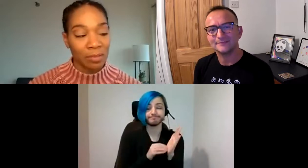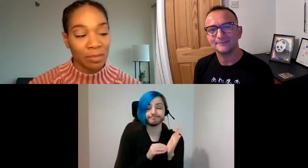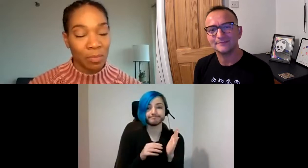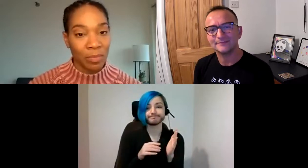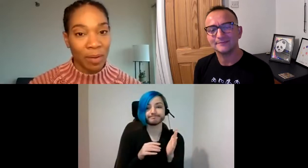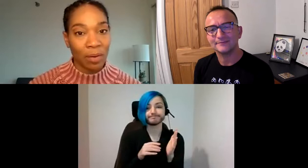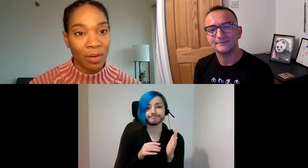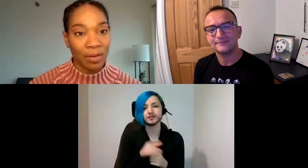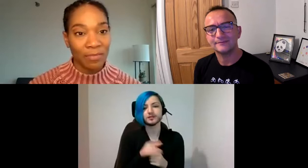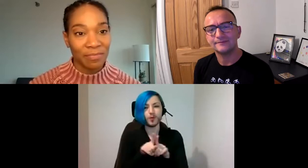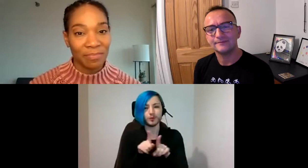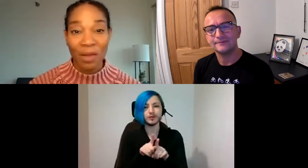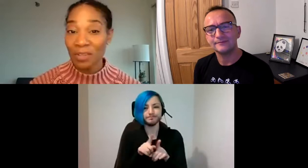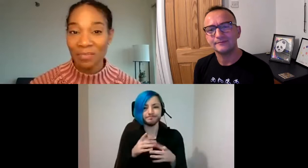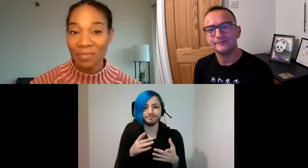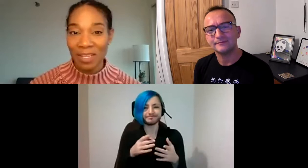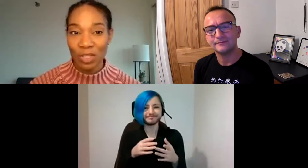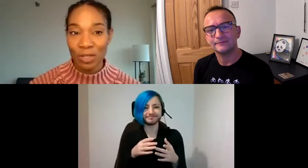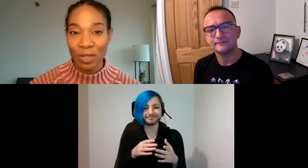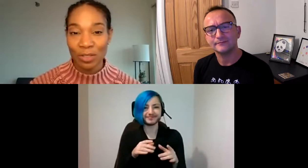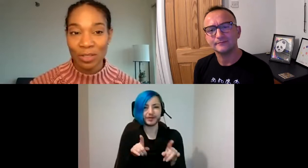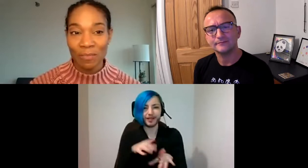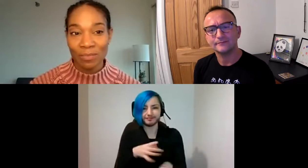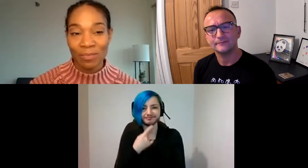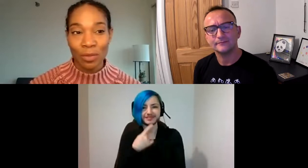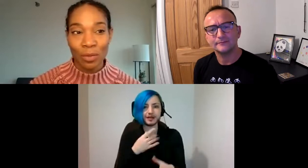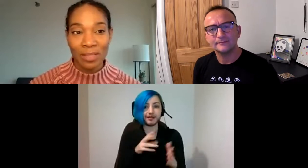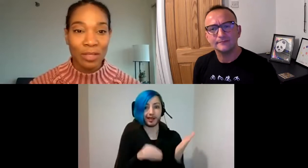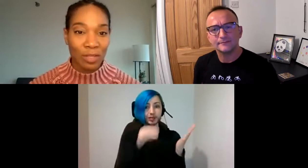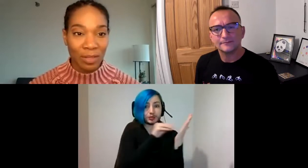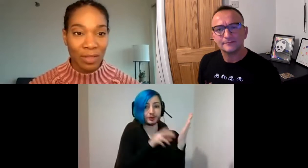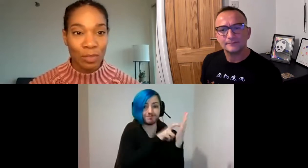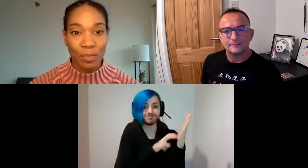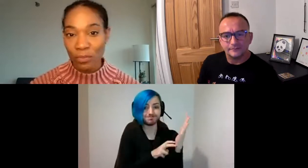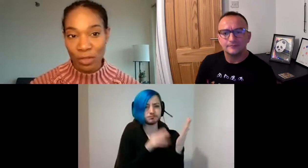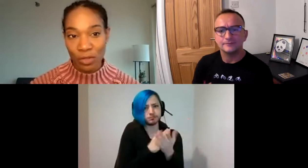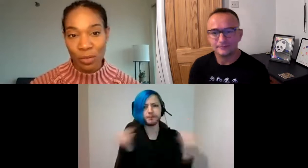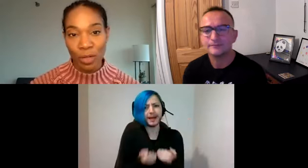don't want to create - we want to under stand our past